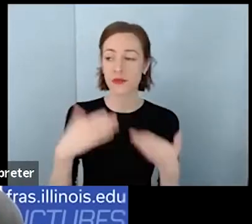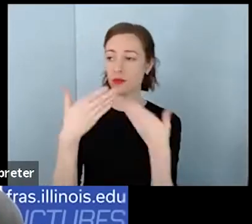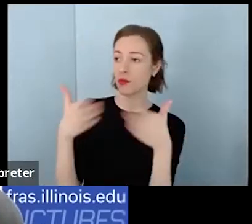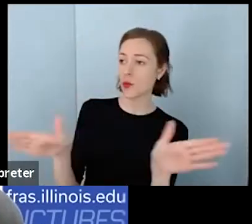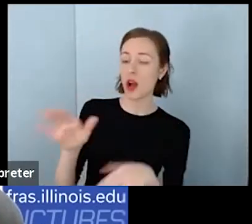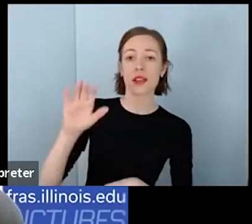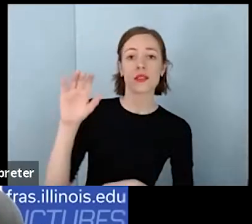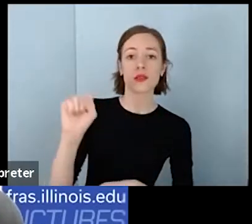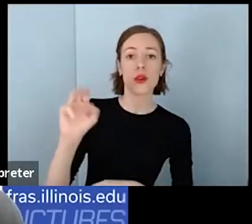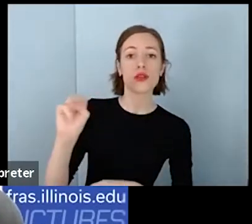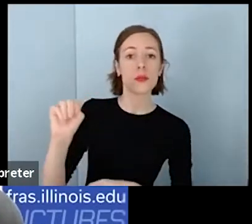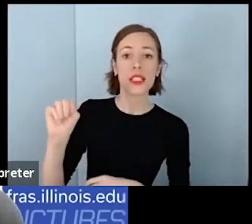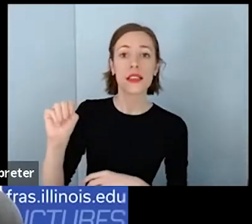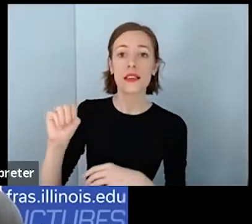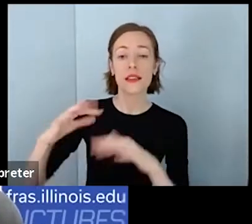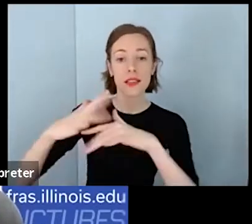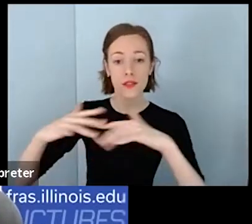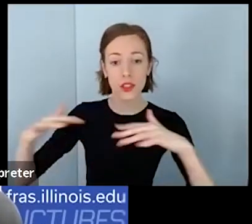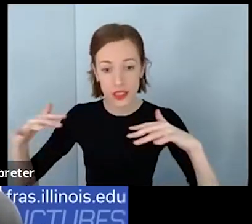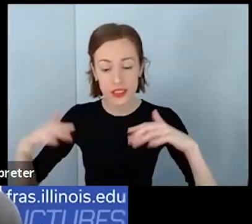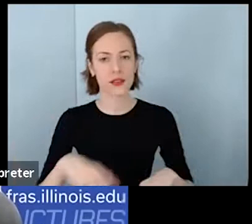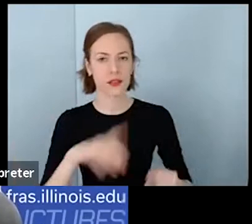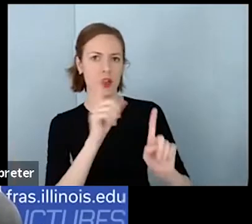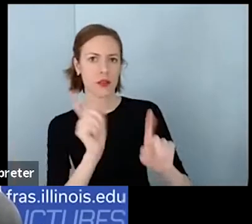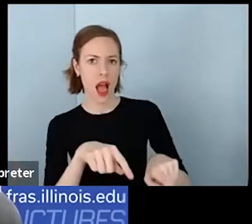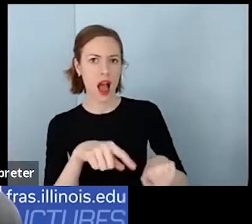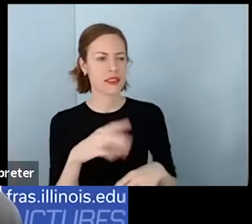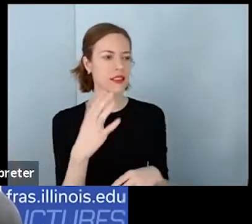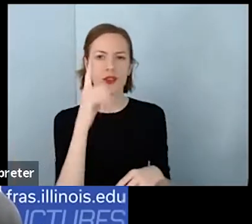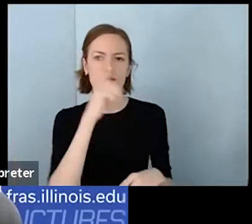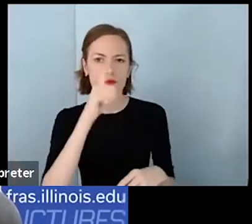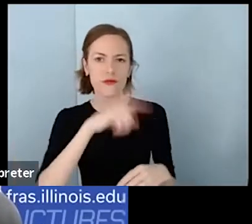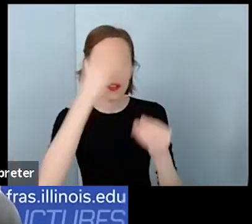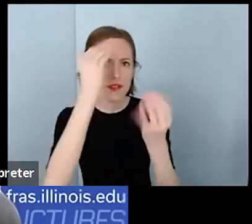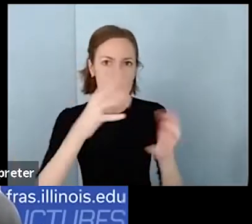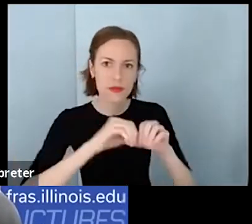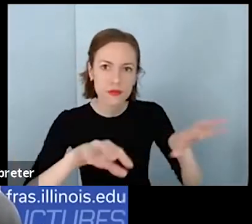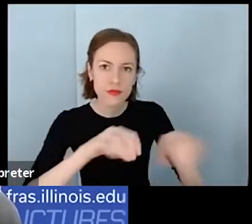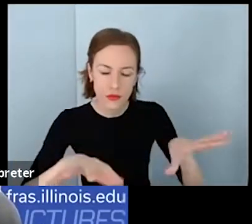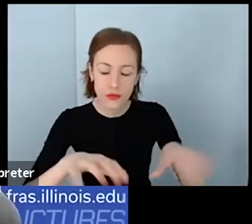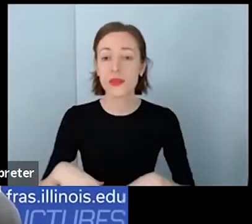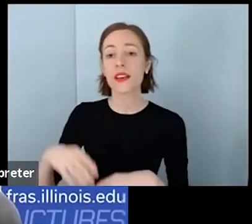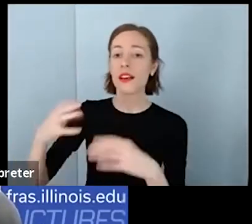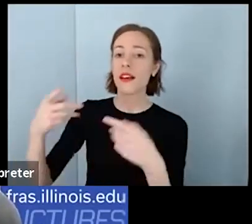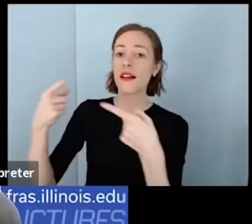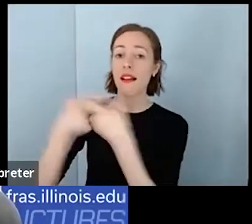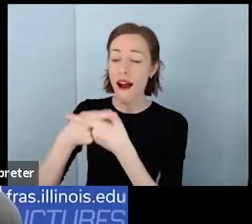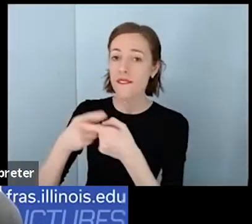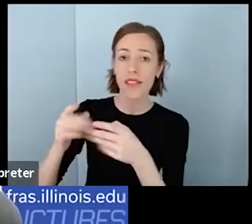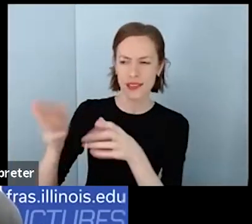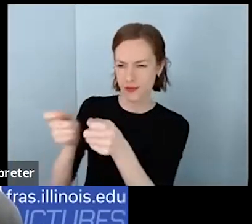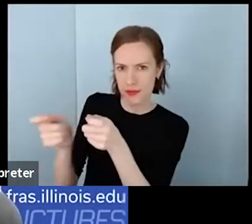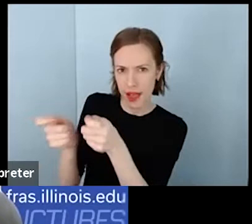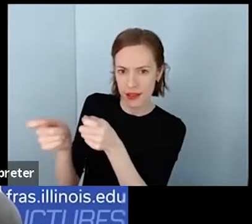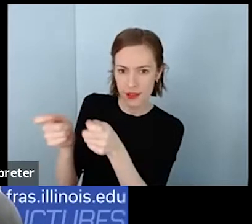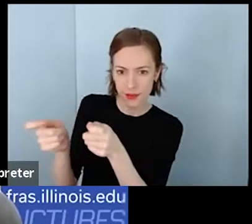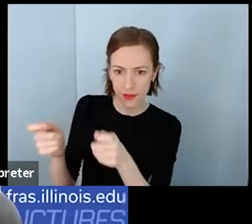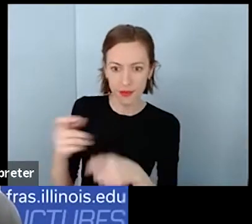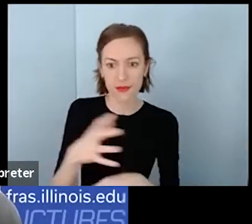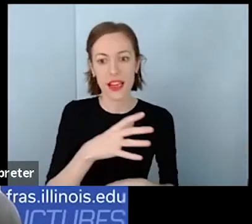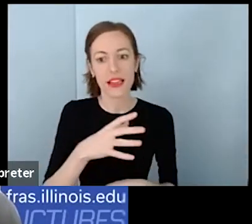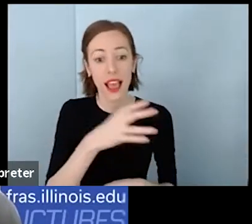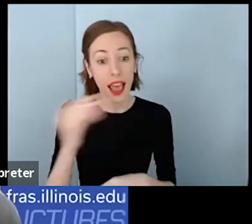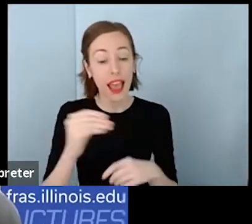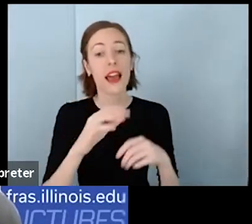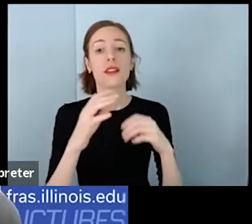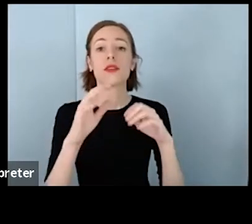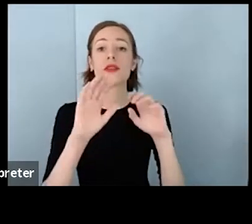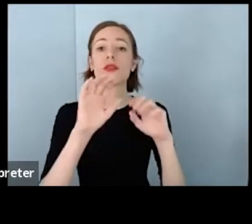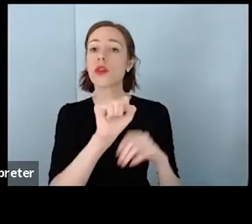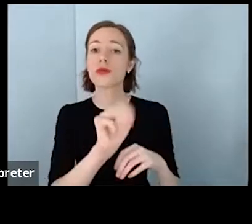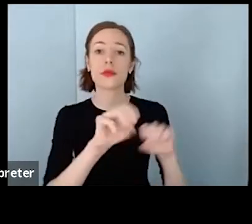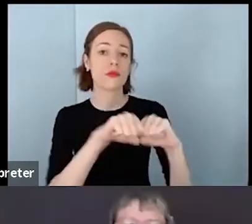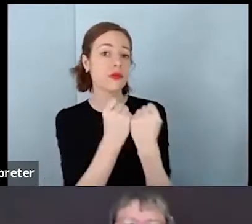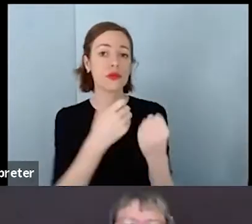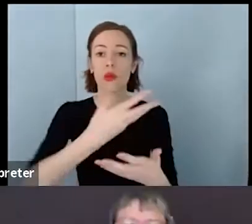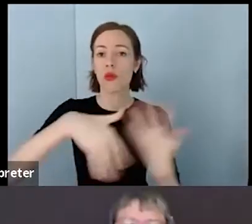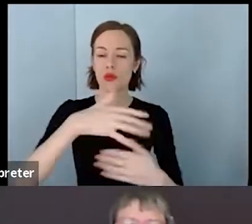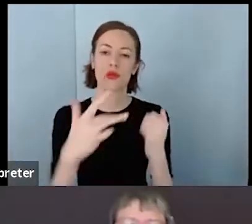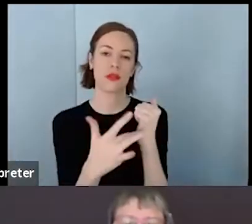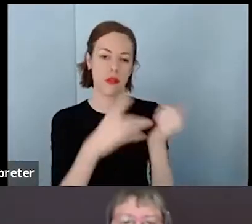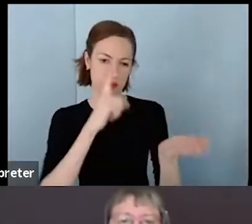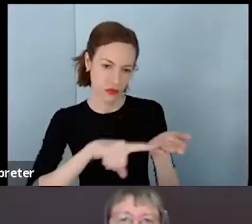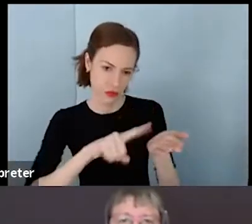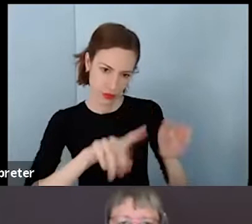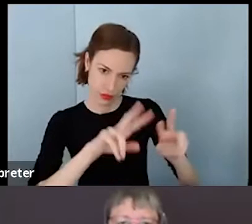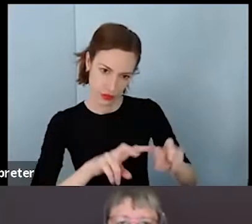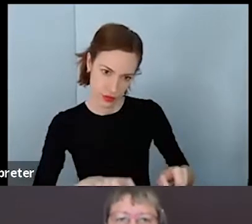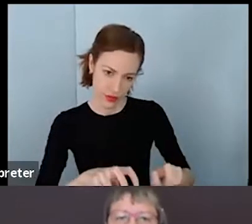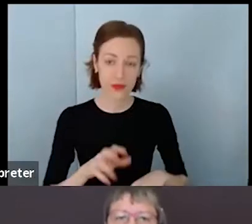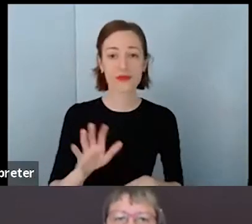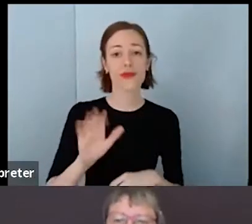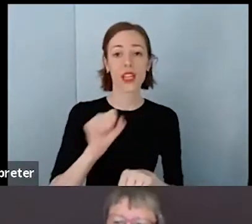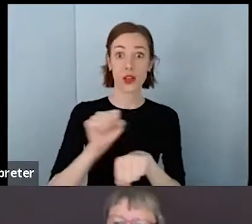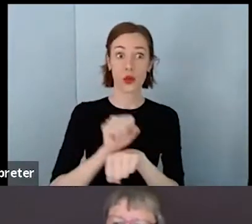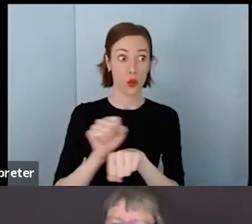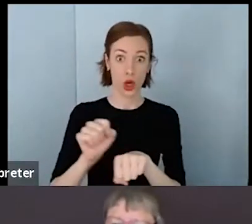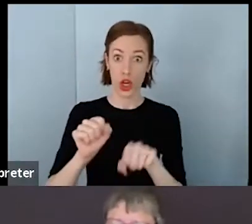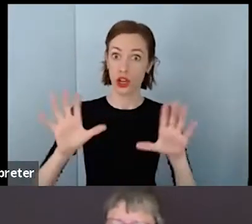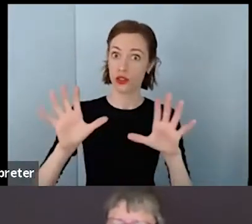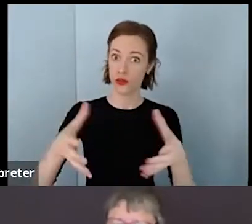Responding to human algorithmic misinformation, managing political conflict and auditing social technologies, because we're organizing citizen behavioral science for a safer fair and more understanding internet.